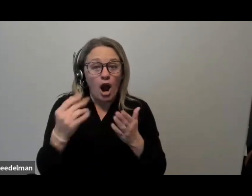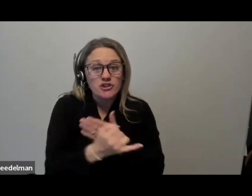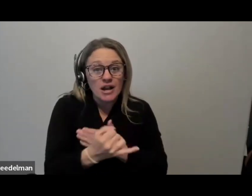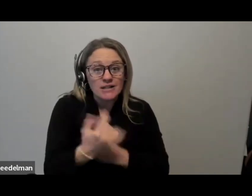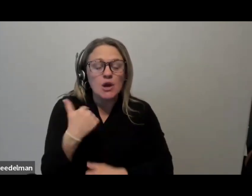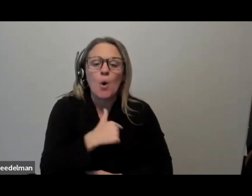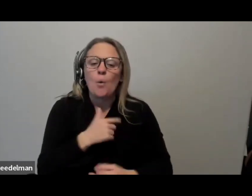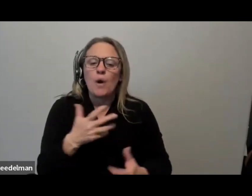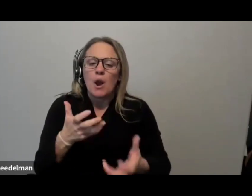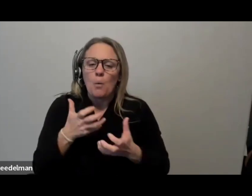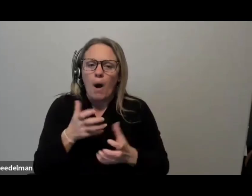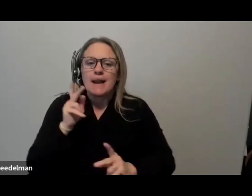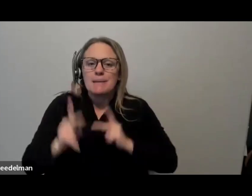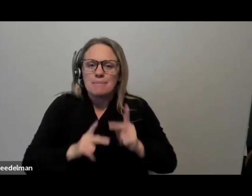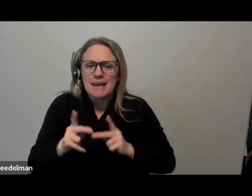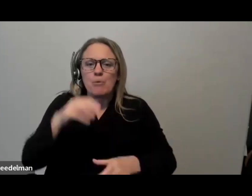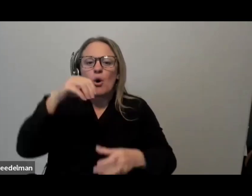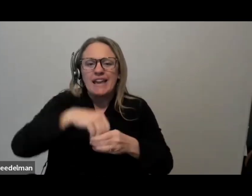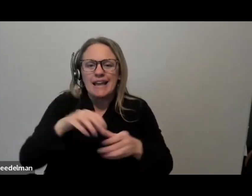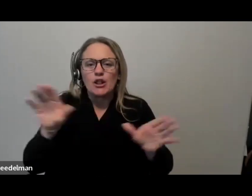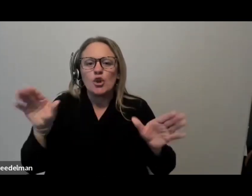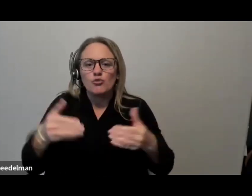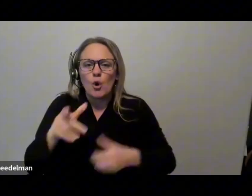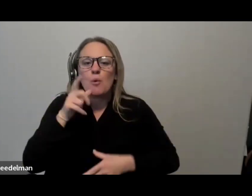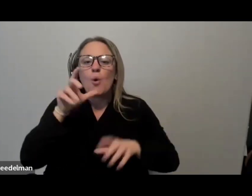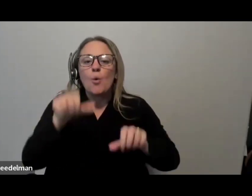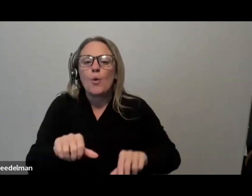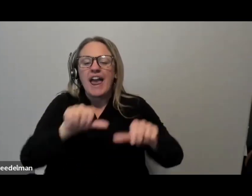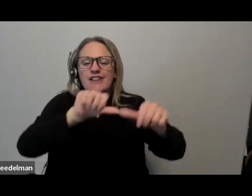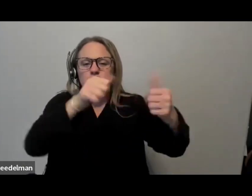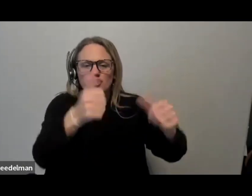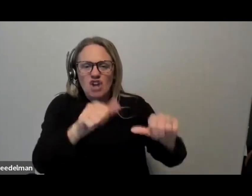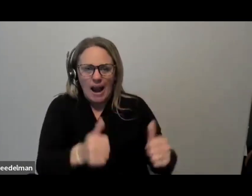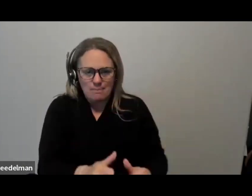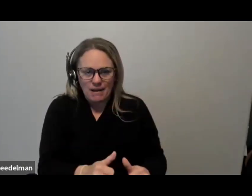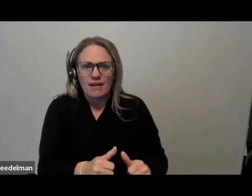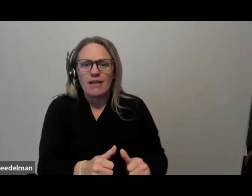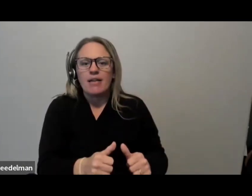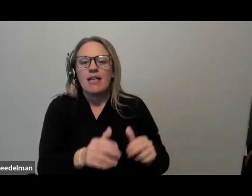who can shape the plan to include diverse perspectives. So we've successfully done a variety